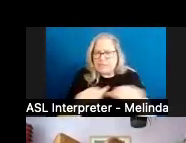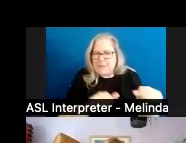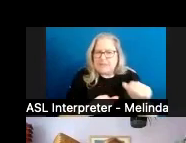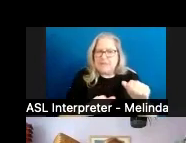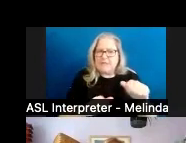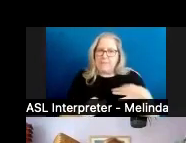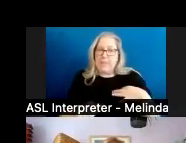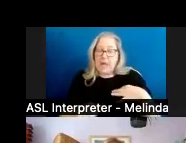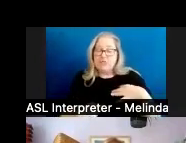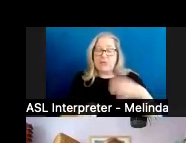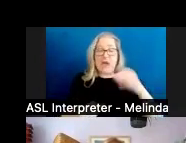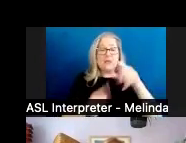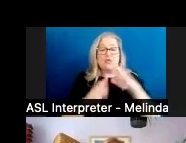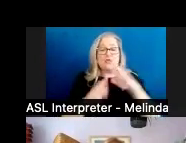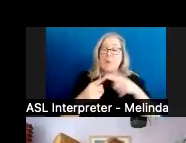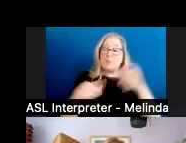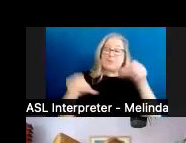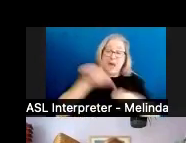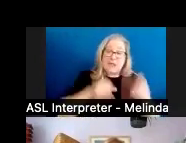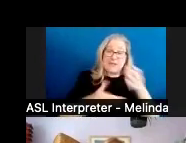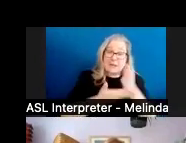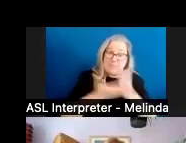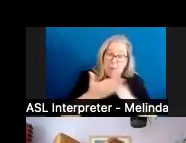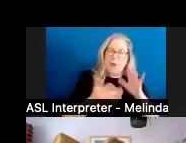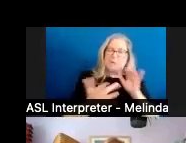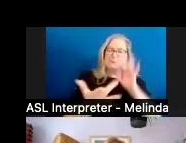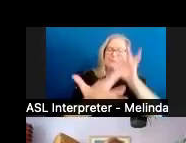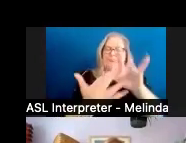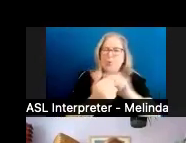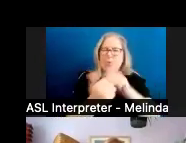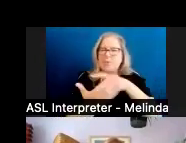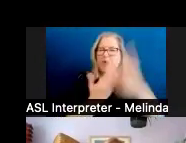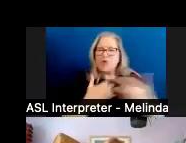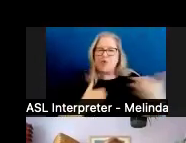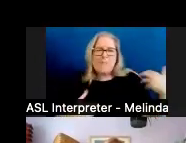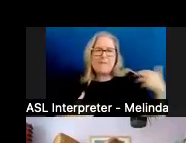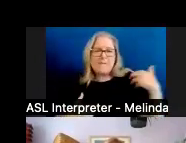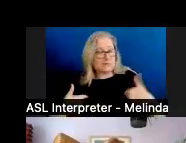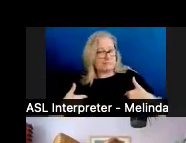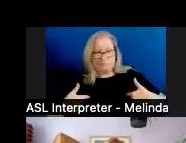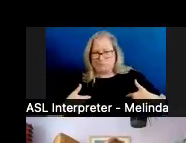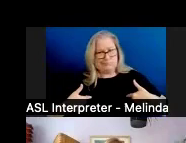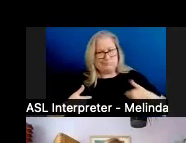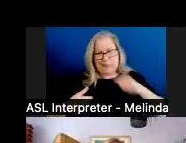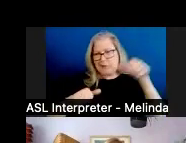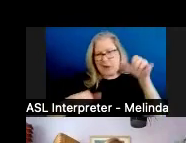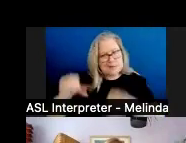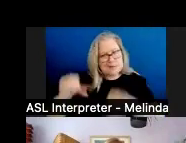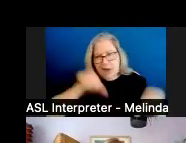and from a scientific perspective, definitely get in touch with that program official because I am not a scientist, so you're better in those hands.